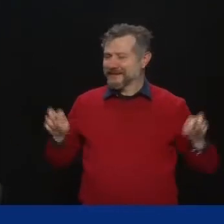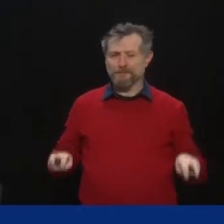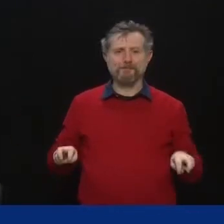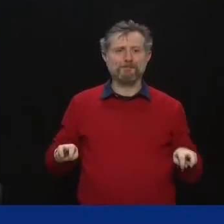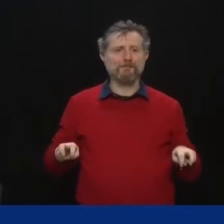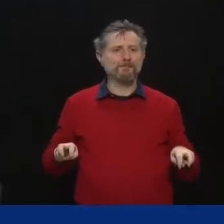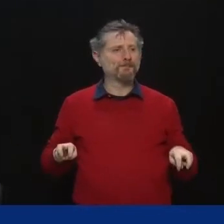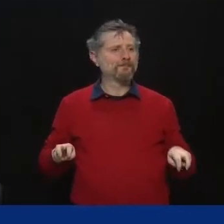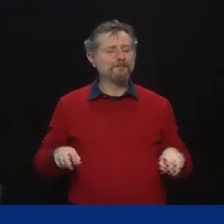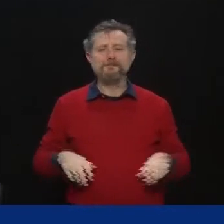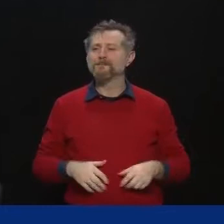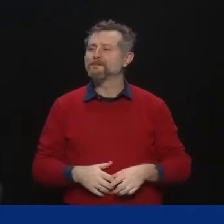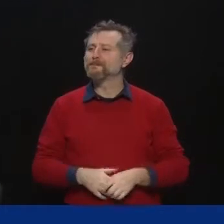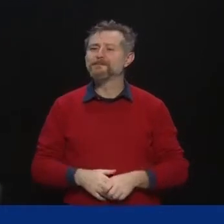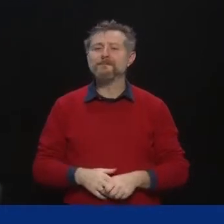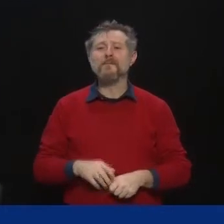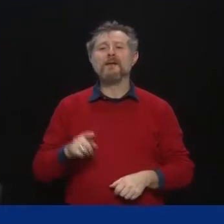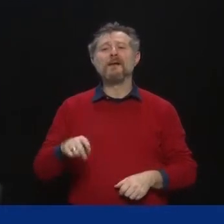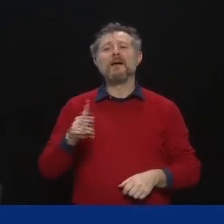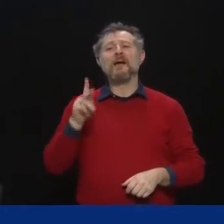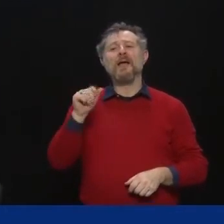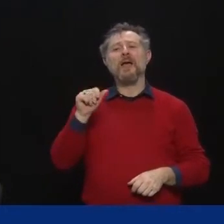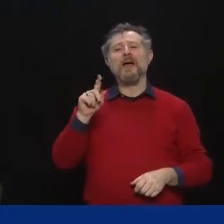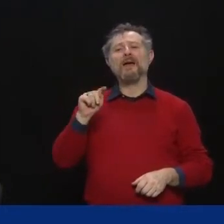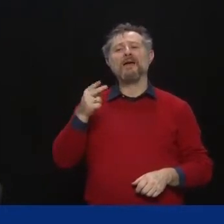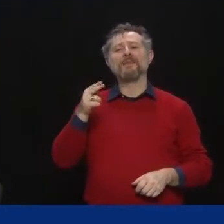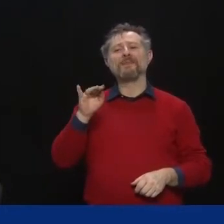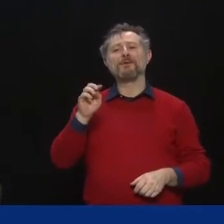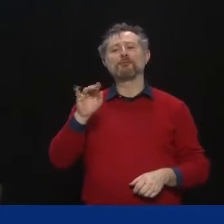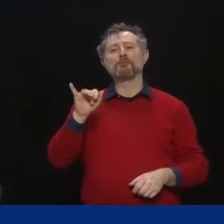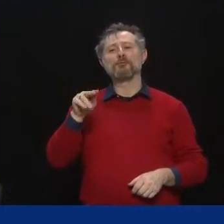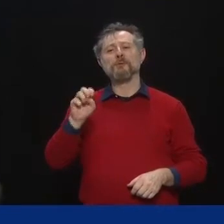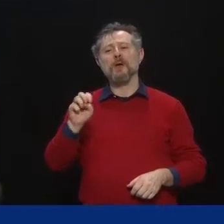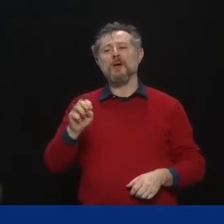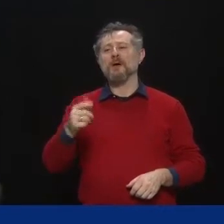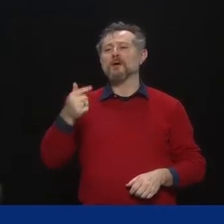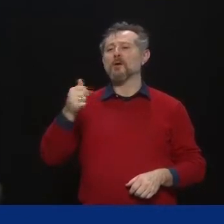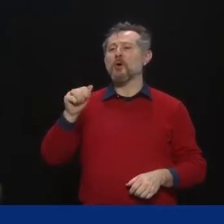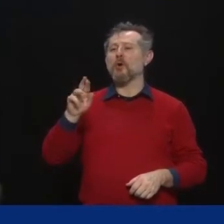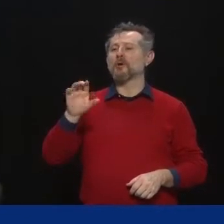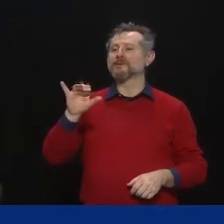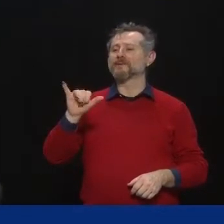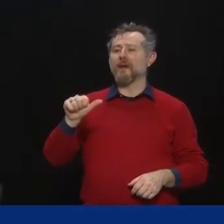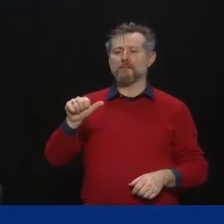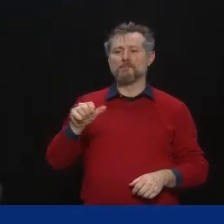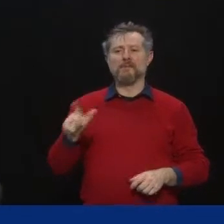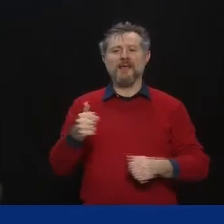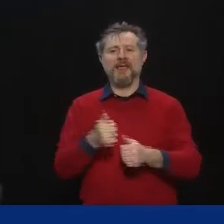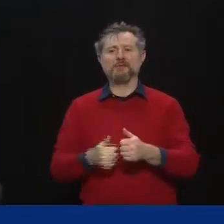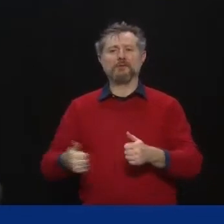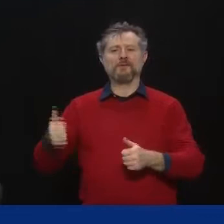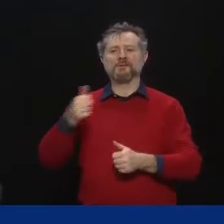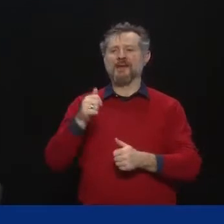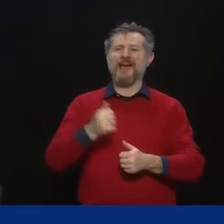WELL, THANK YOU FOR JOINING US ONCE AGAIN. WE HAVE THE COVID RESPONSE DREAM TEAM HERE, ASSEMBLED. YOU'LL BE HEARING FROM KATHRYN